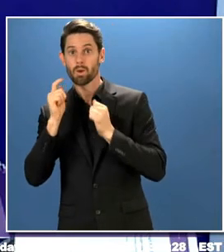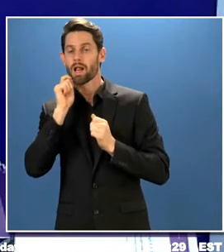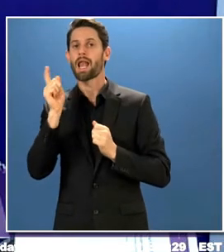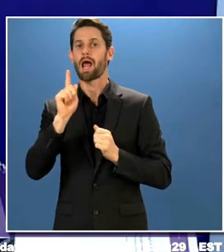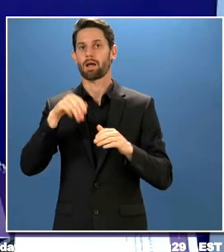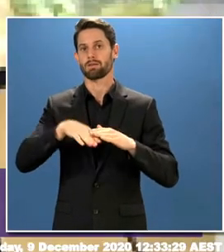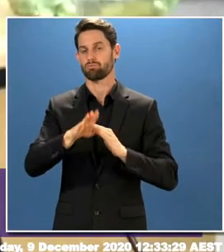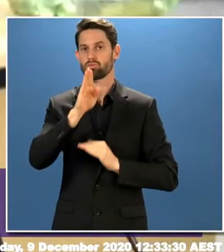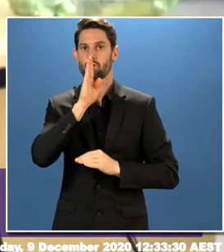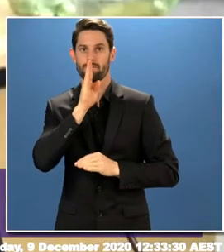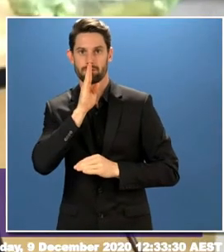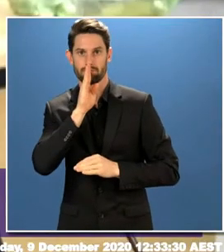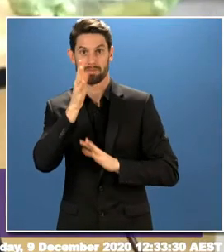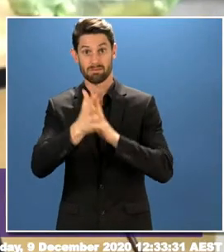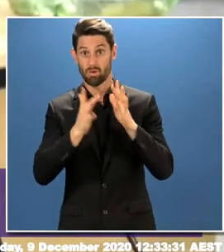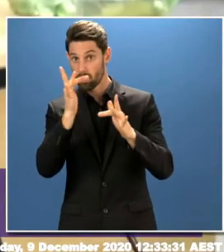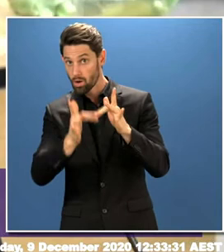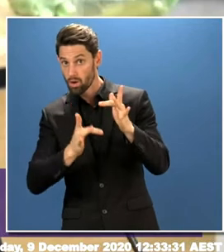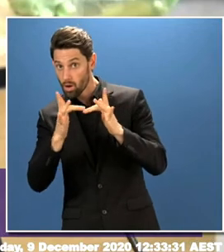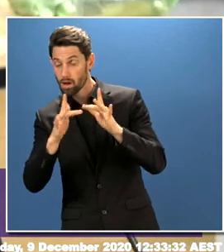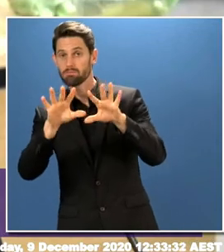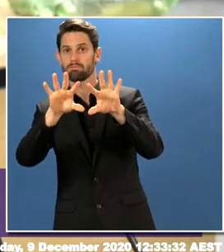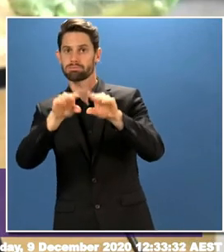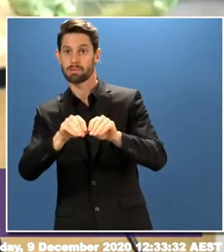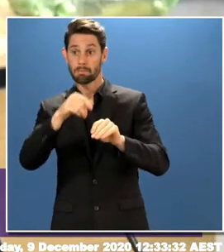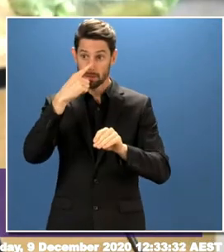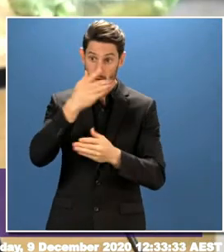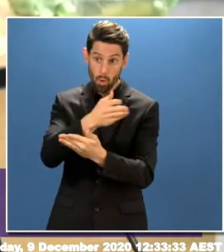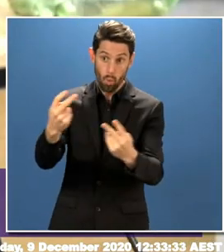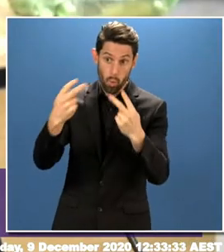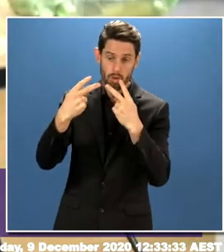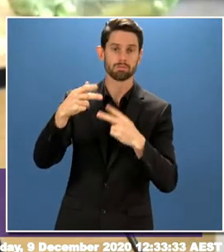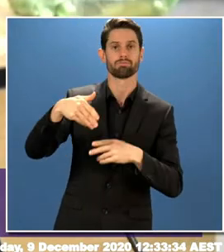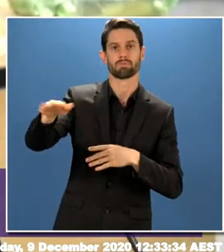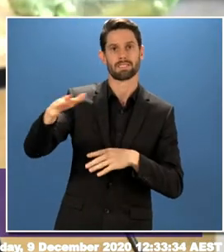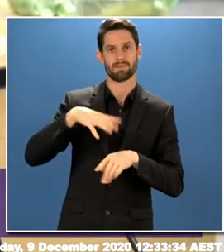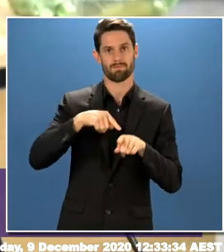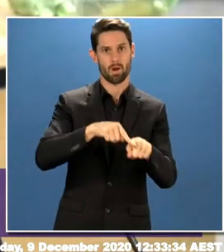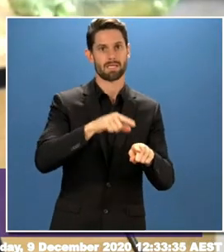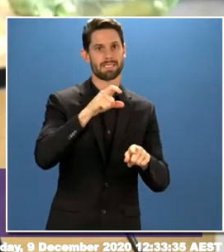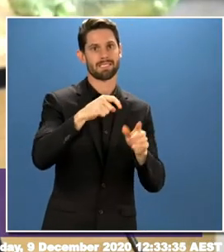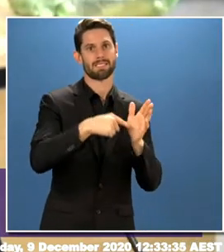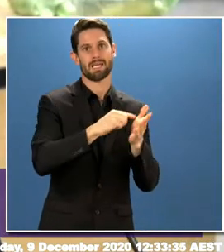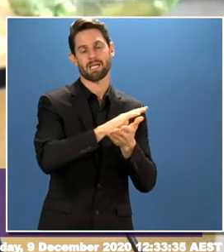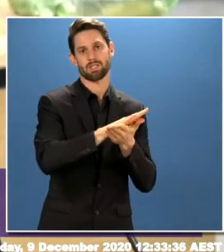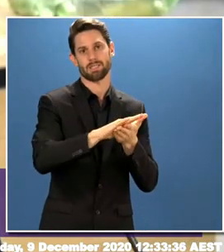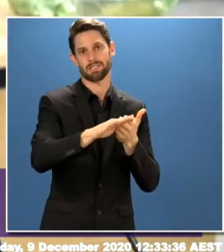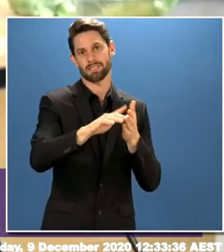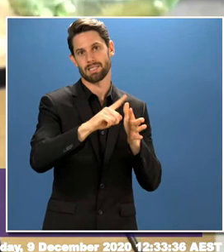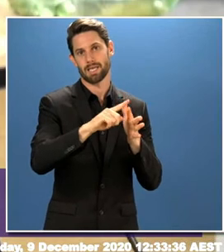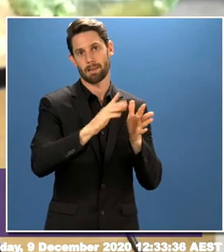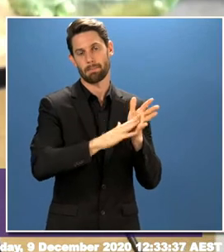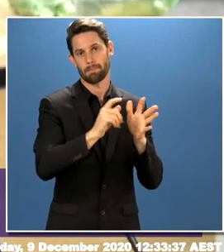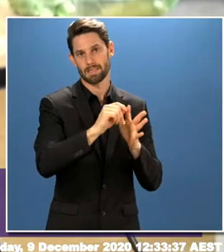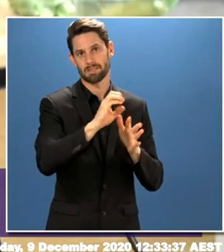the Commission to ensure compliance with non-publication order CTH-DNP-00064.